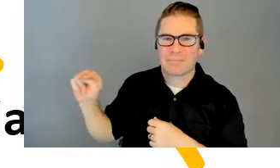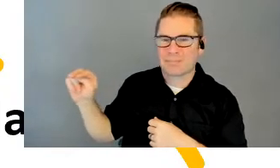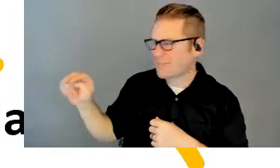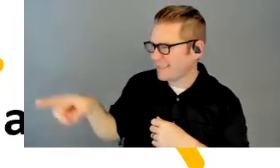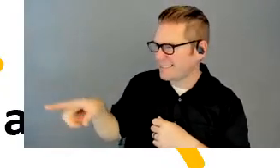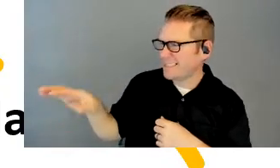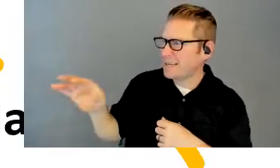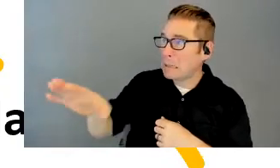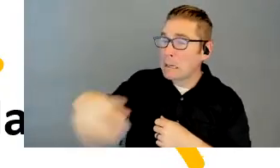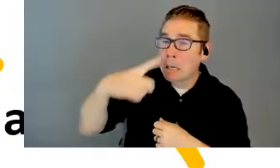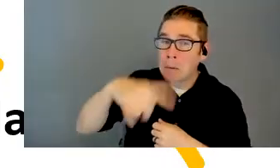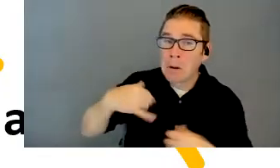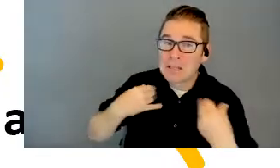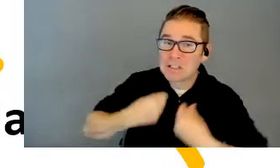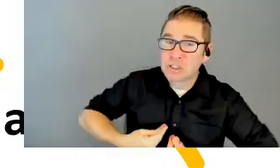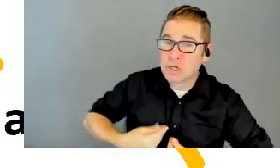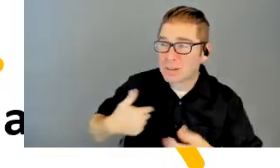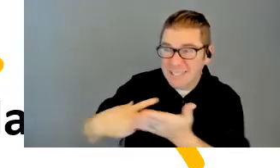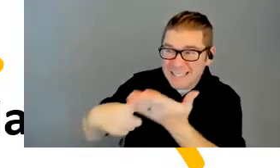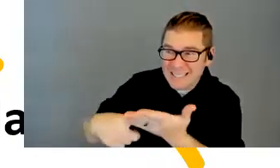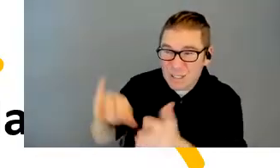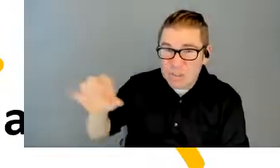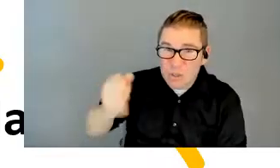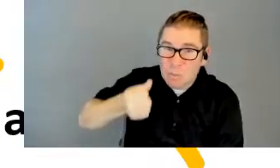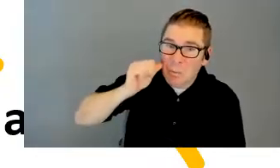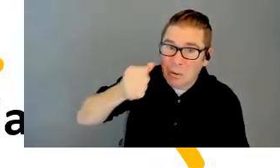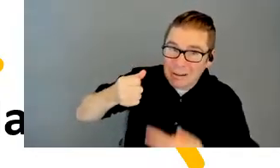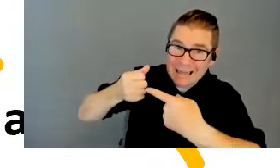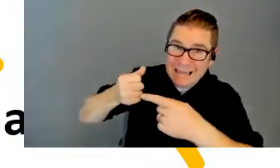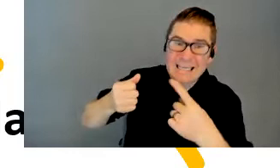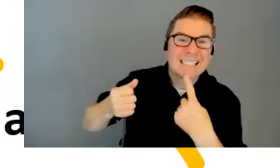So in in the room, racial equity lab.